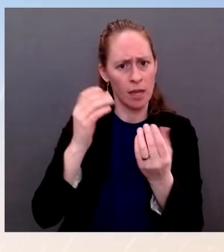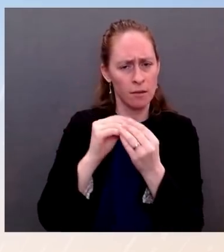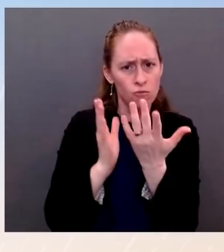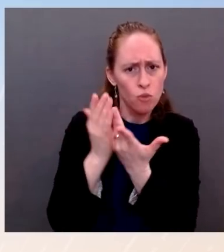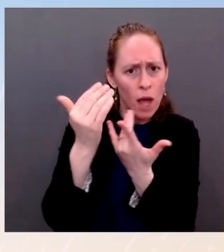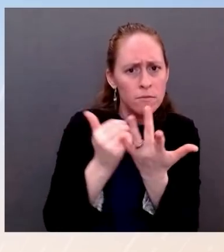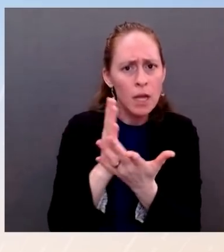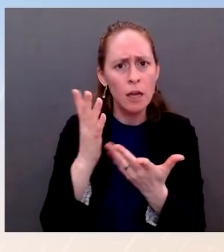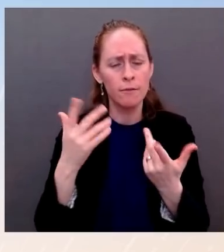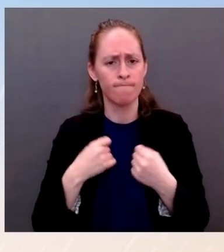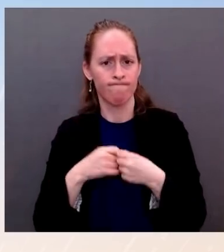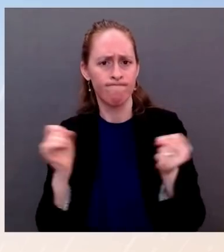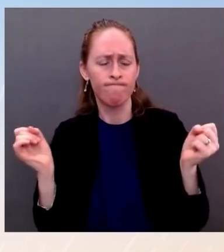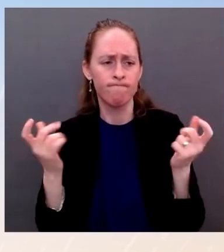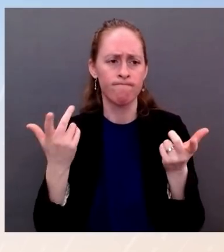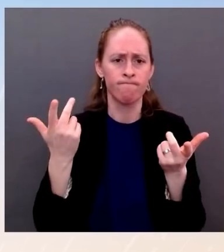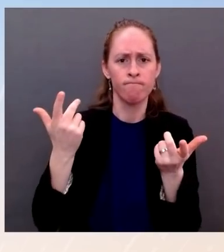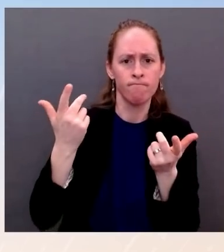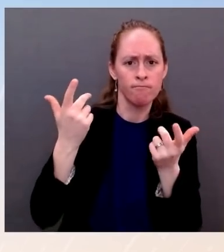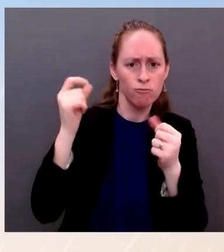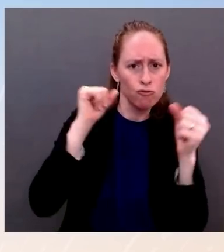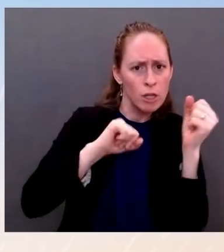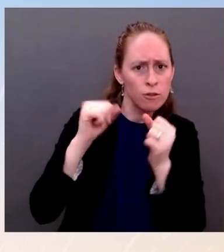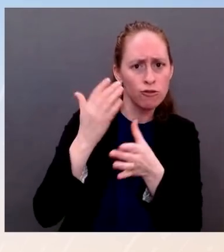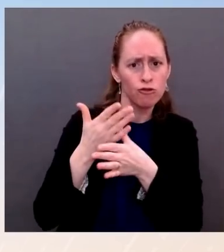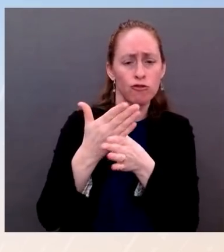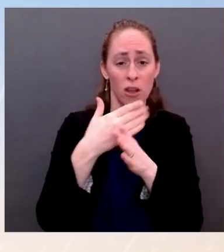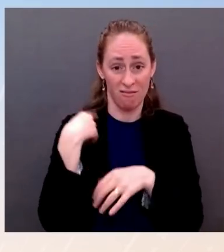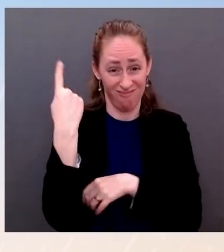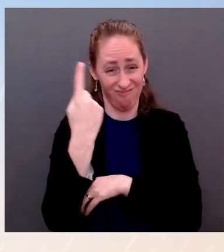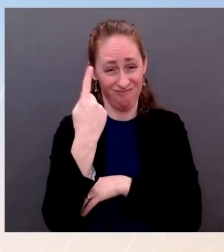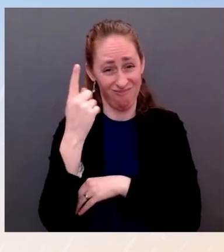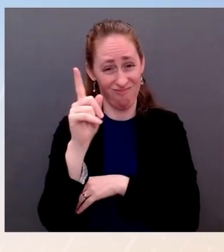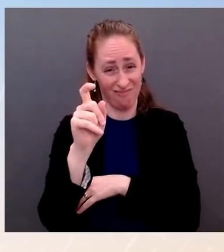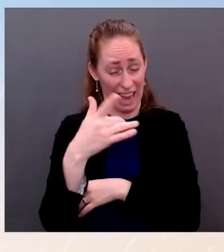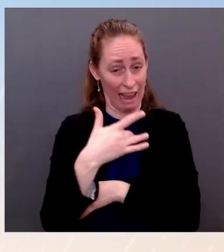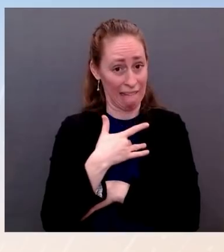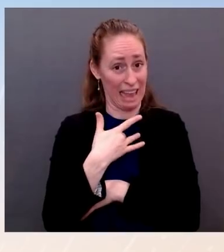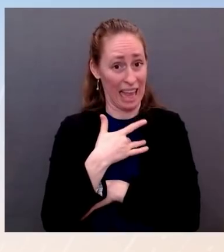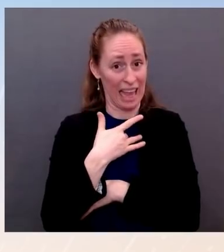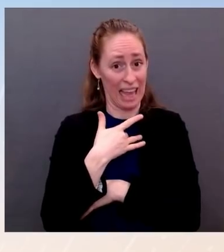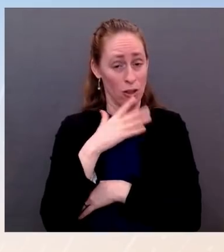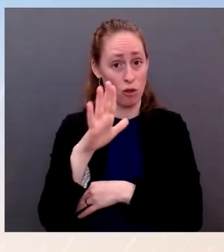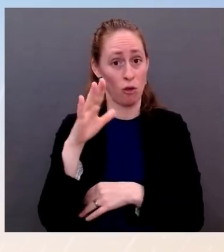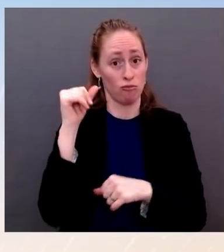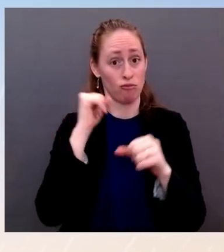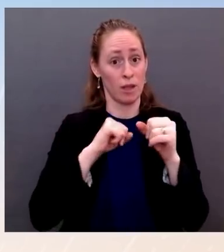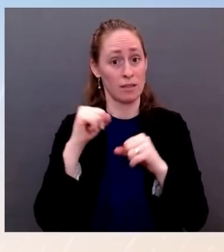is actually helping to reduce tensions? Or do you feel that that may be part of the reason